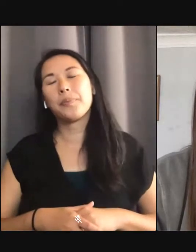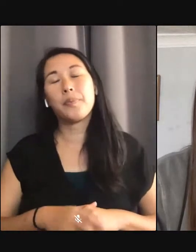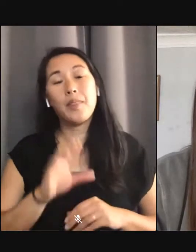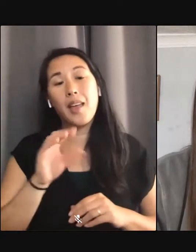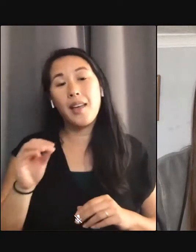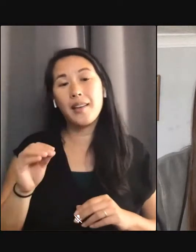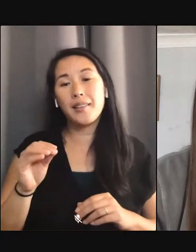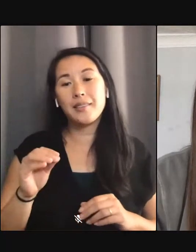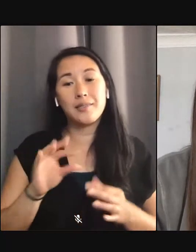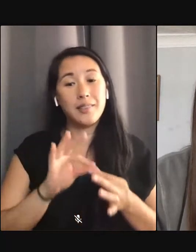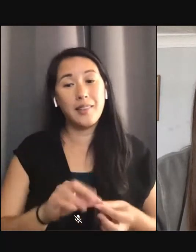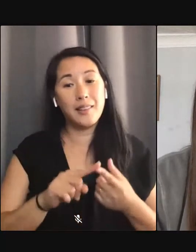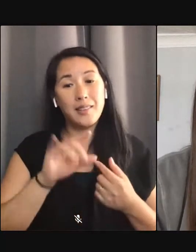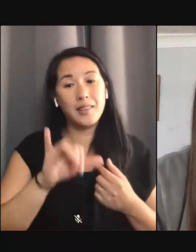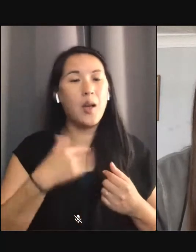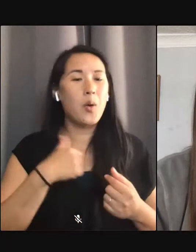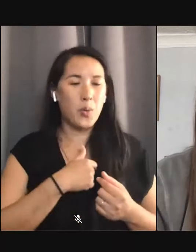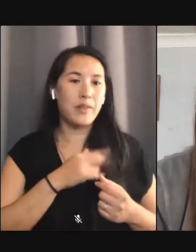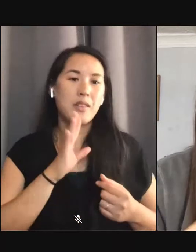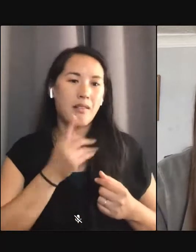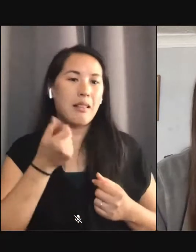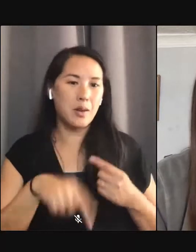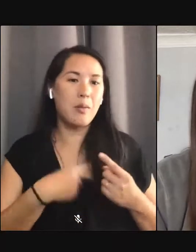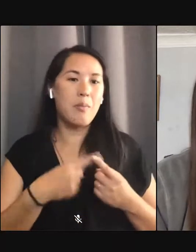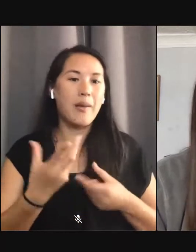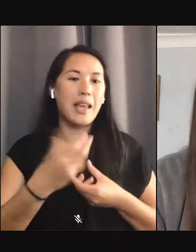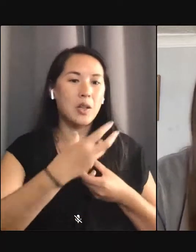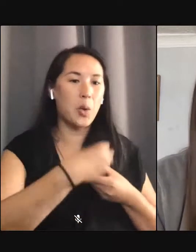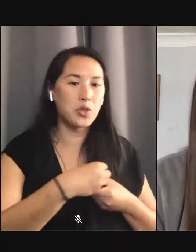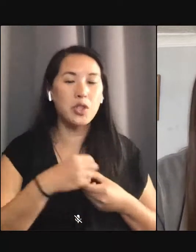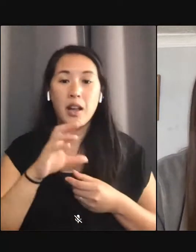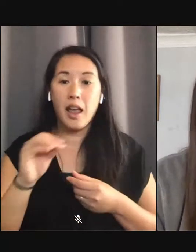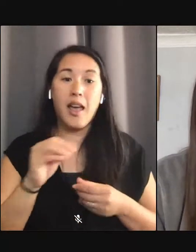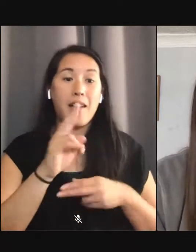just on that as well so we spoke a little bit about um inclusion and universal design and how